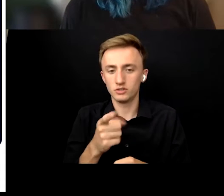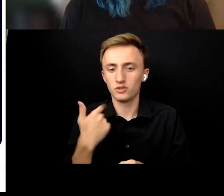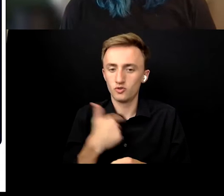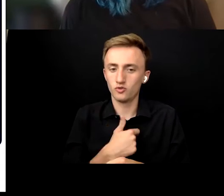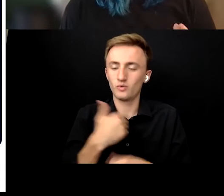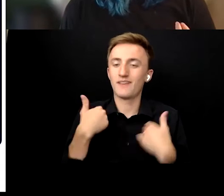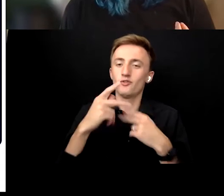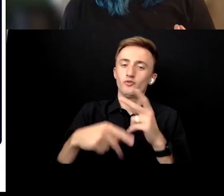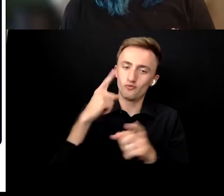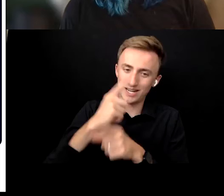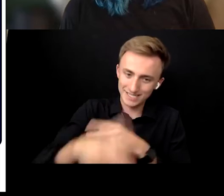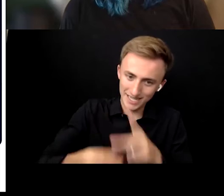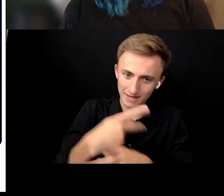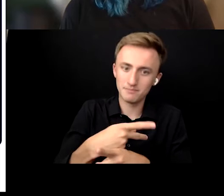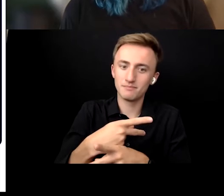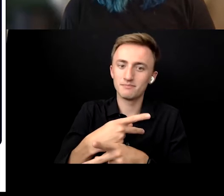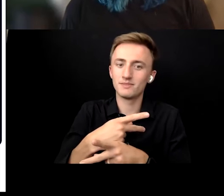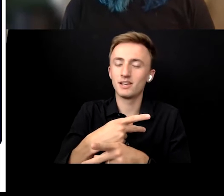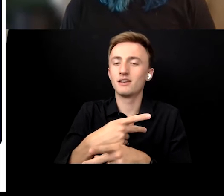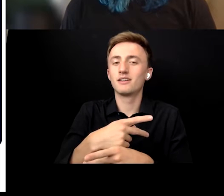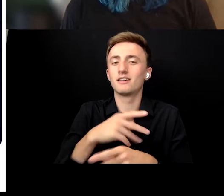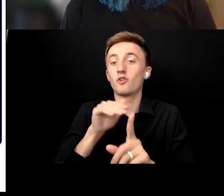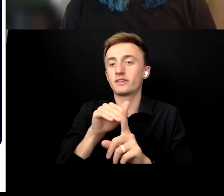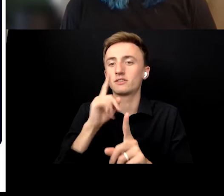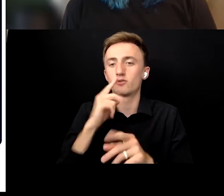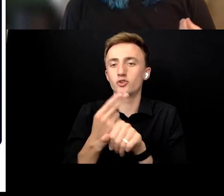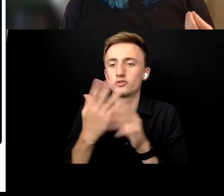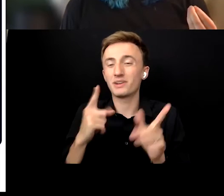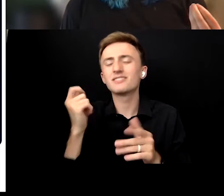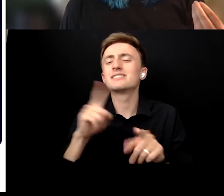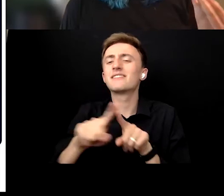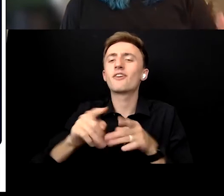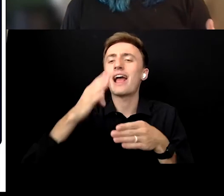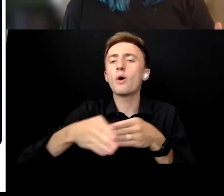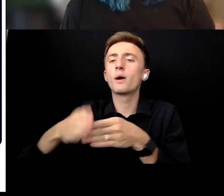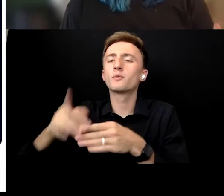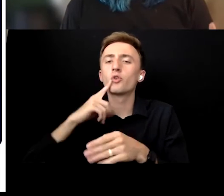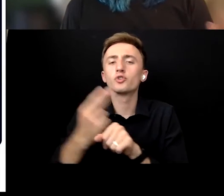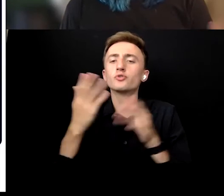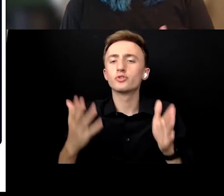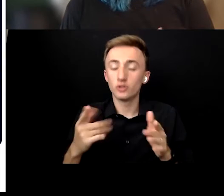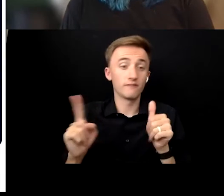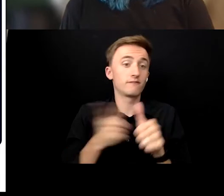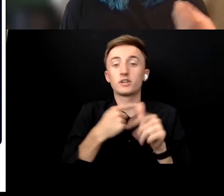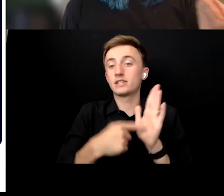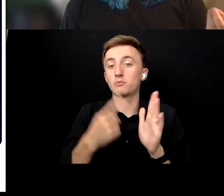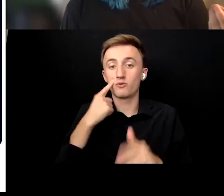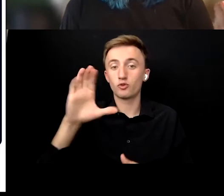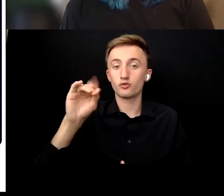user because they have different outcomes for the user. Our first example in code here is a div that